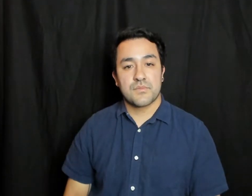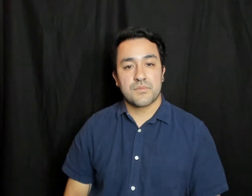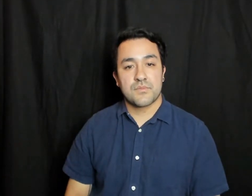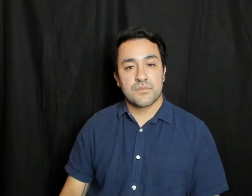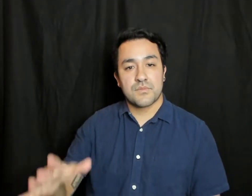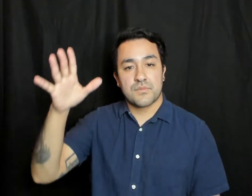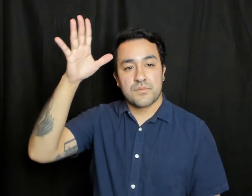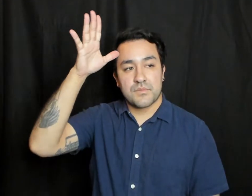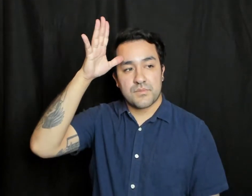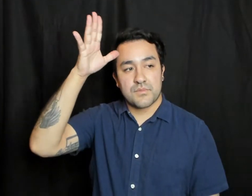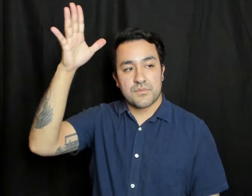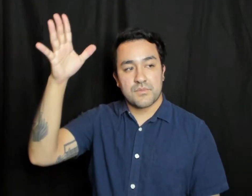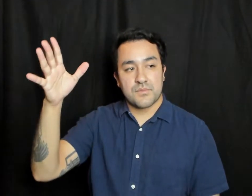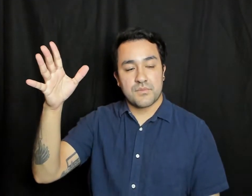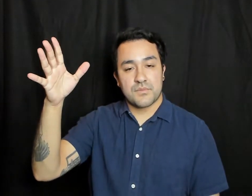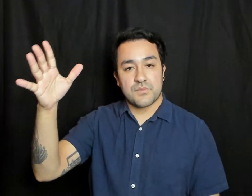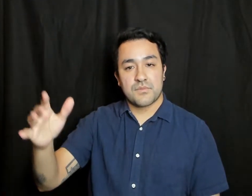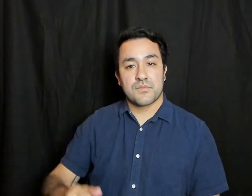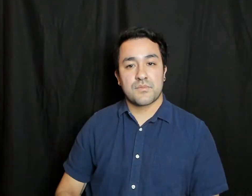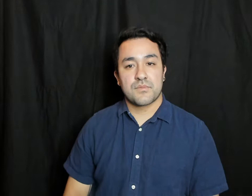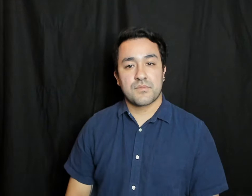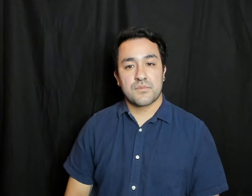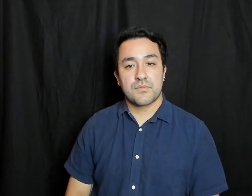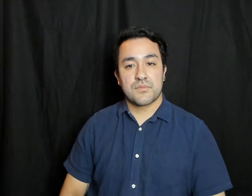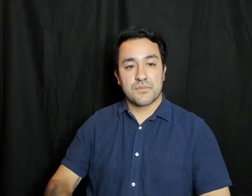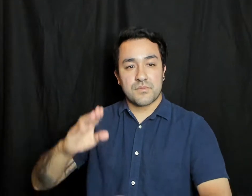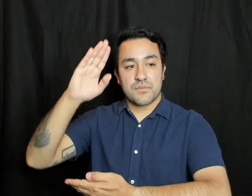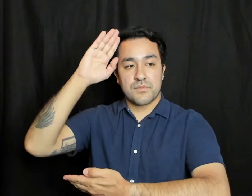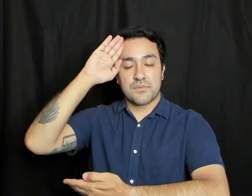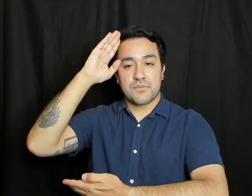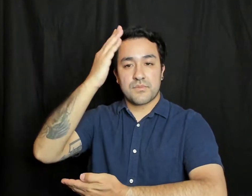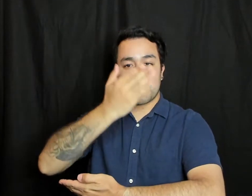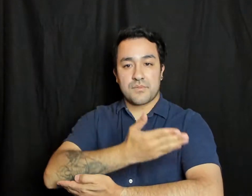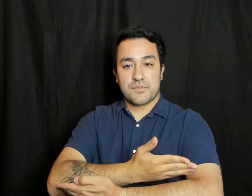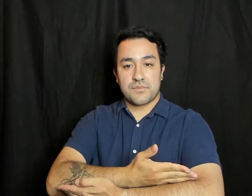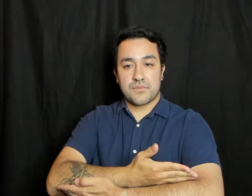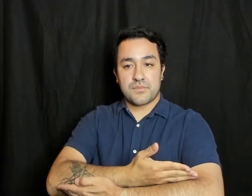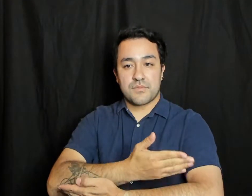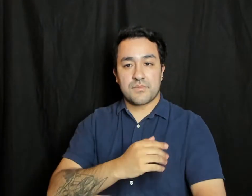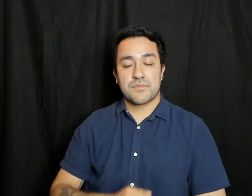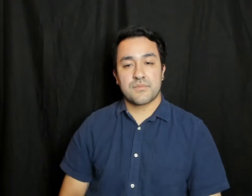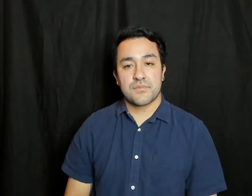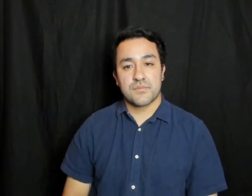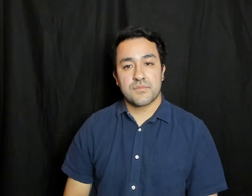GRANDFATHER SON